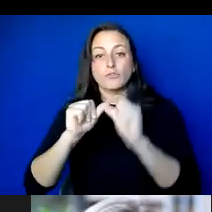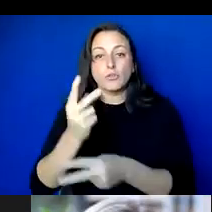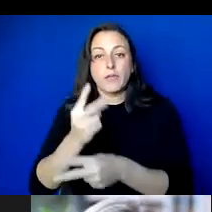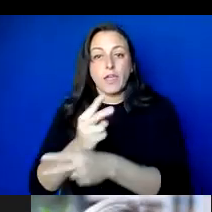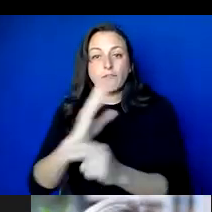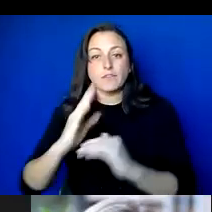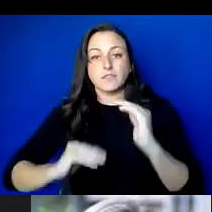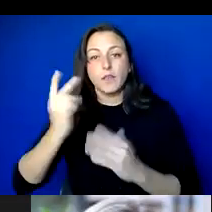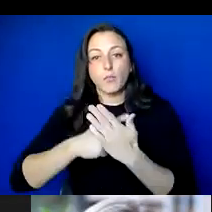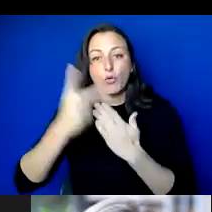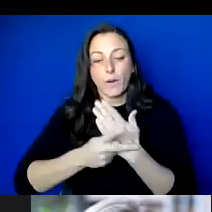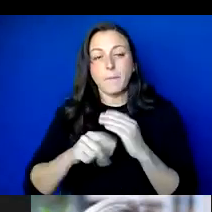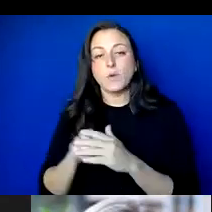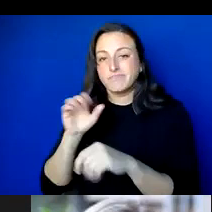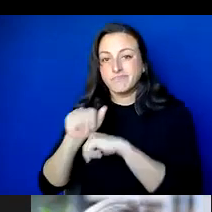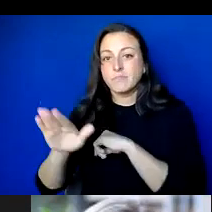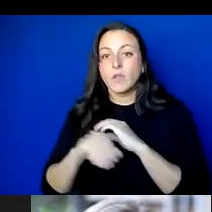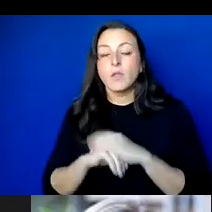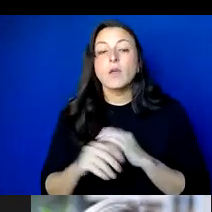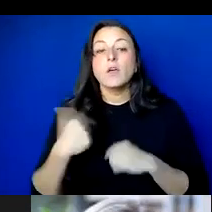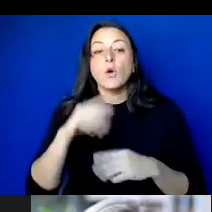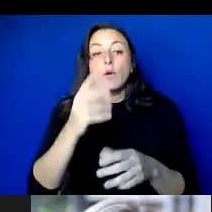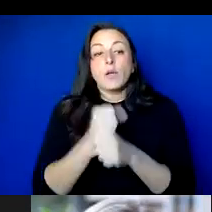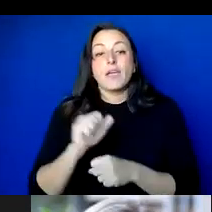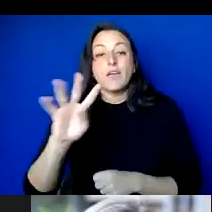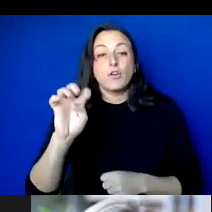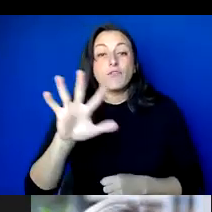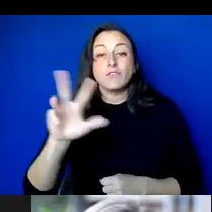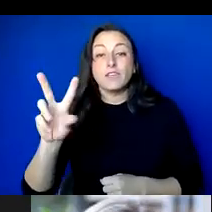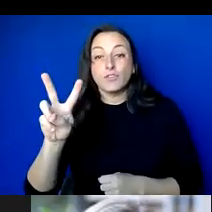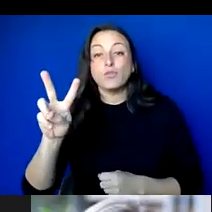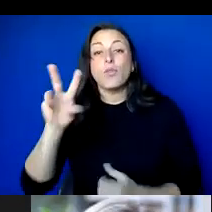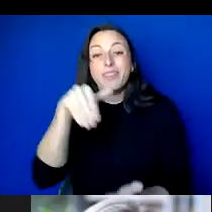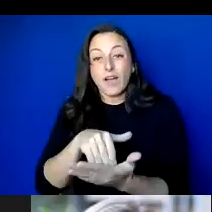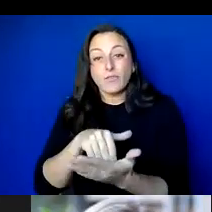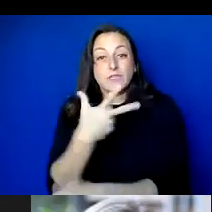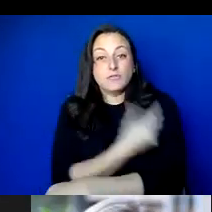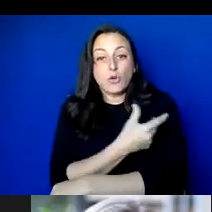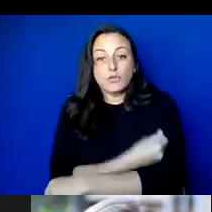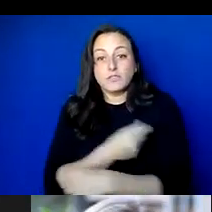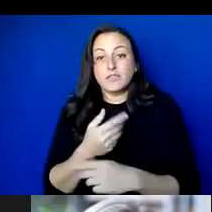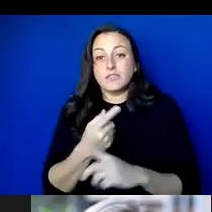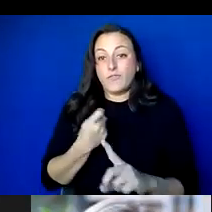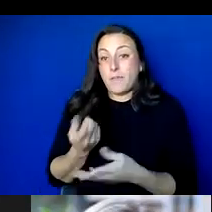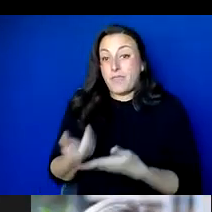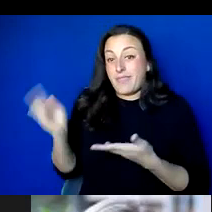we estimate that we will receive roughly 452 000 doses between last week and March 1st.